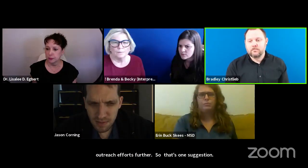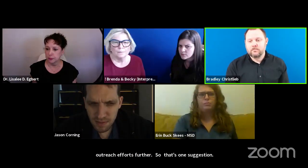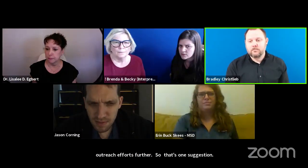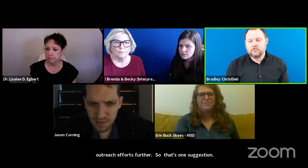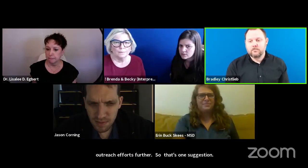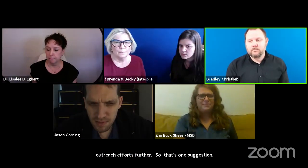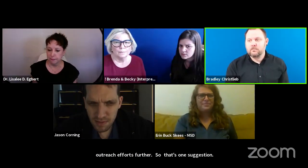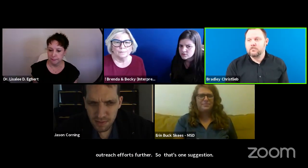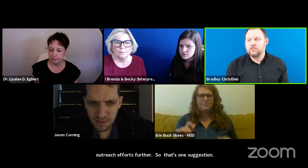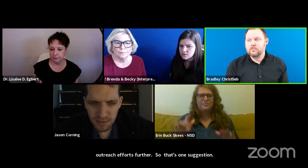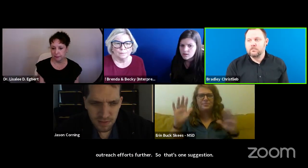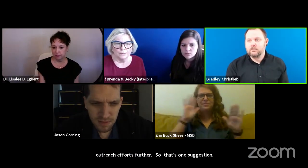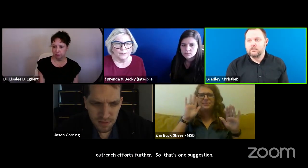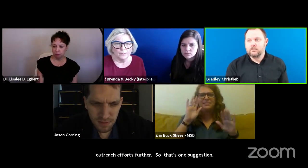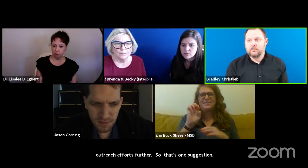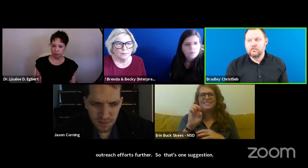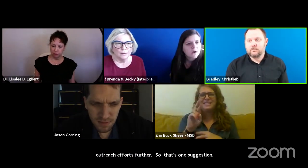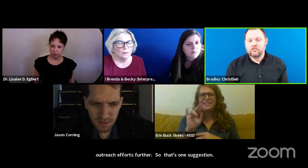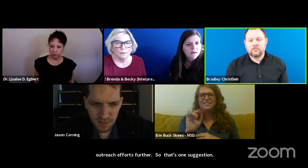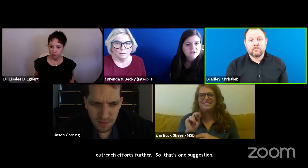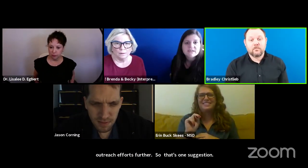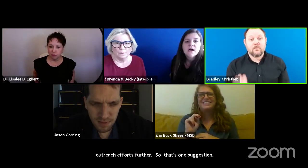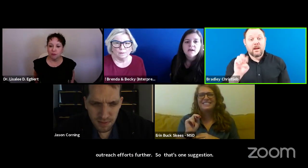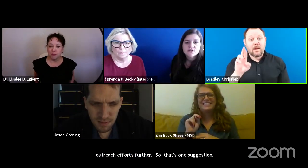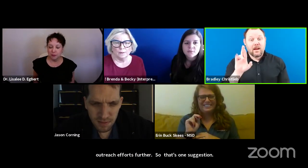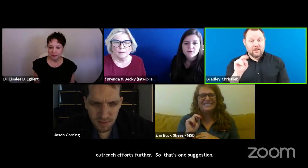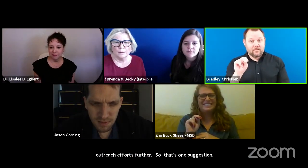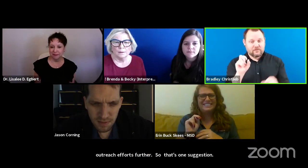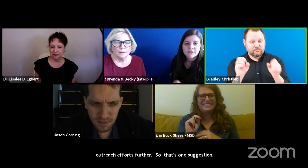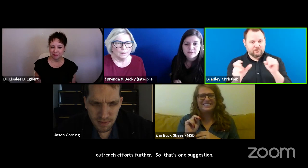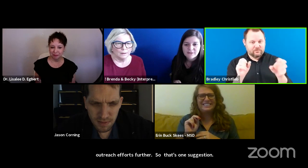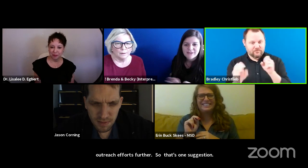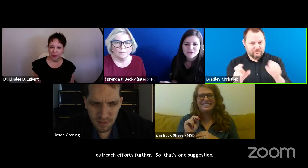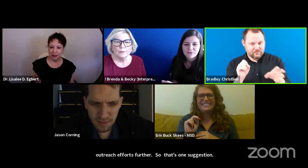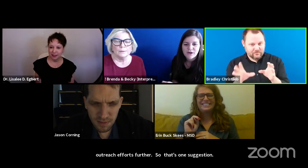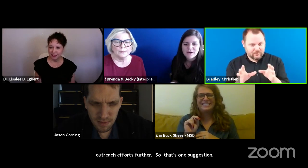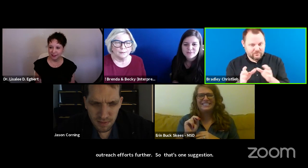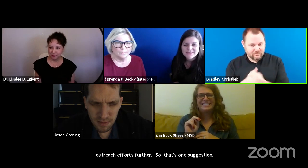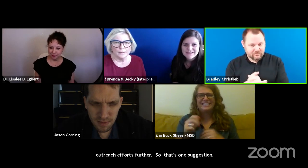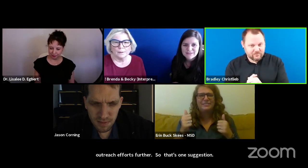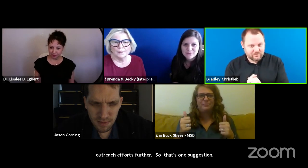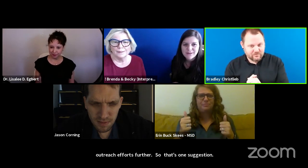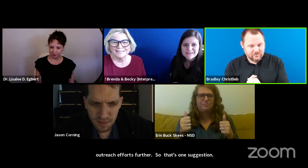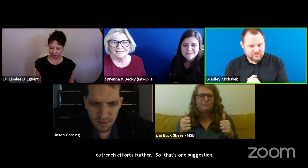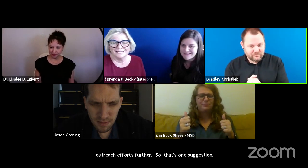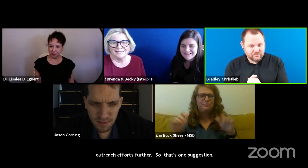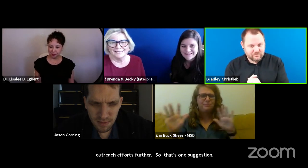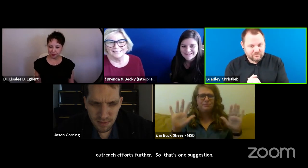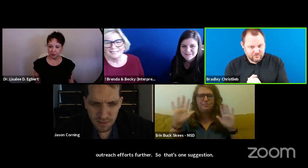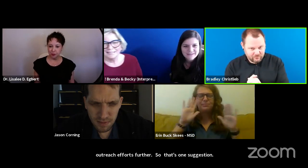Apologies. Interpreter clarification. Erin Buck-Skees from MSD.